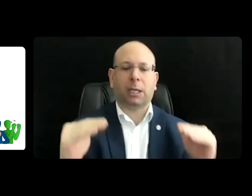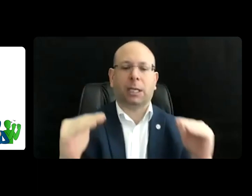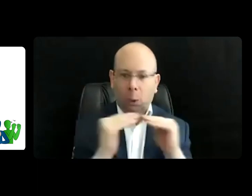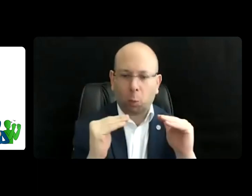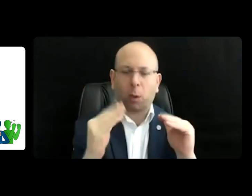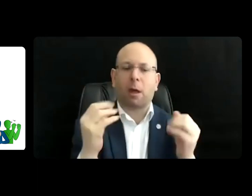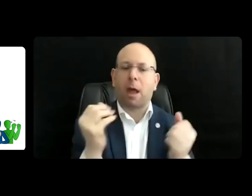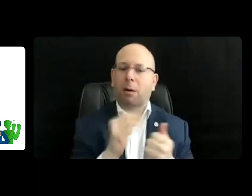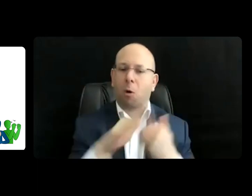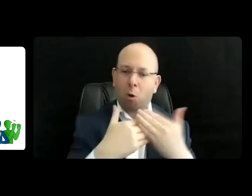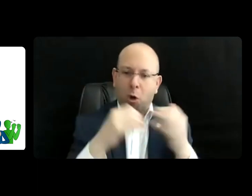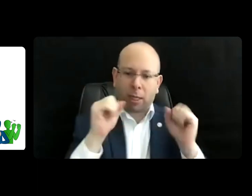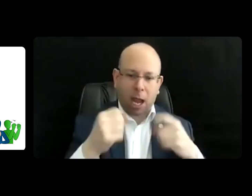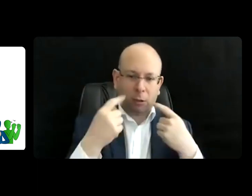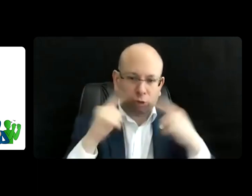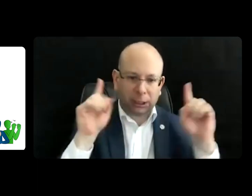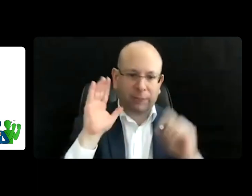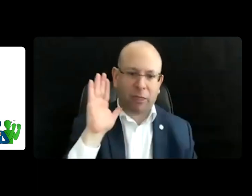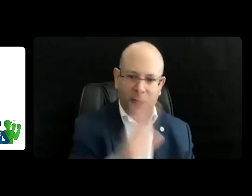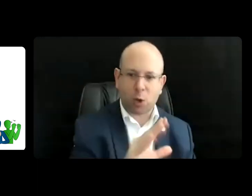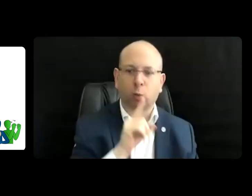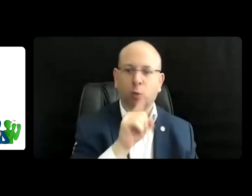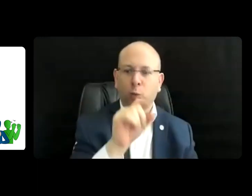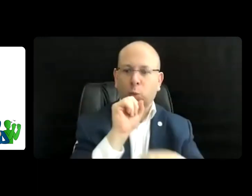it better for all deaf children to ensure they are